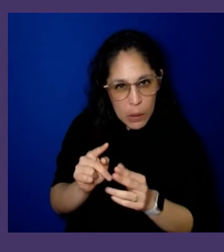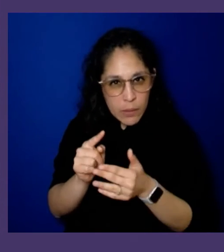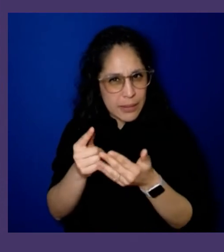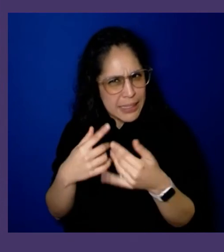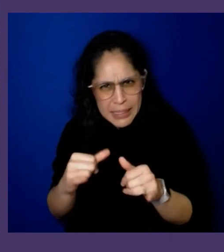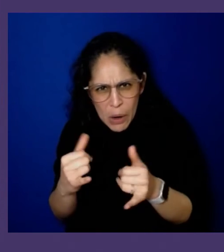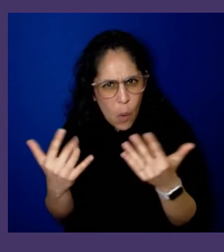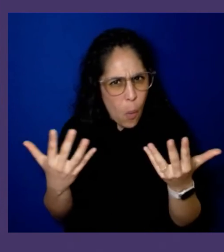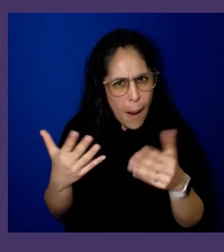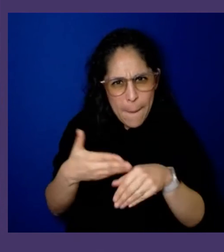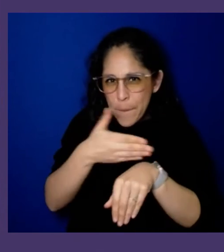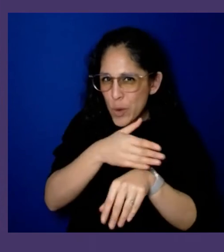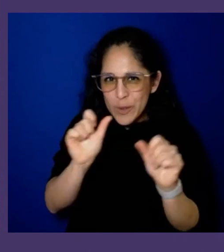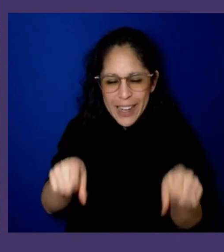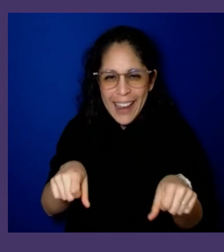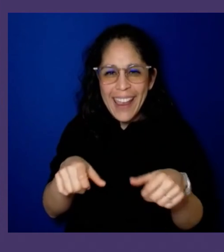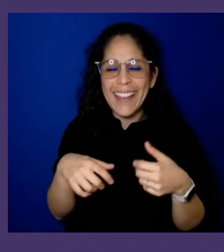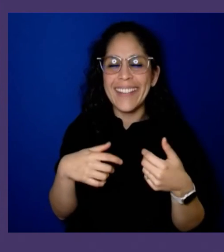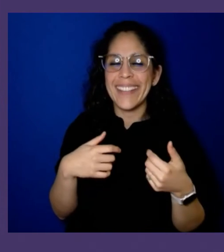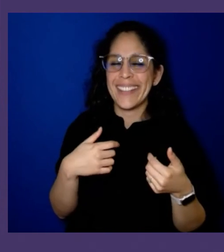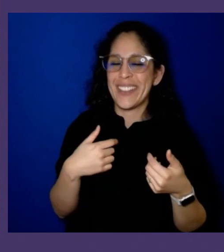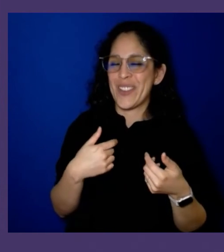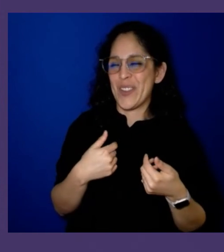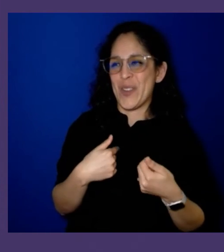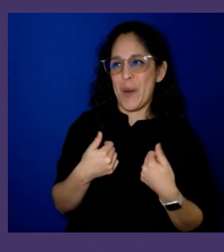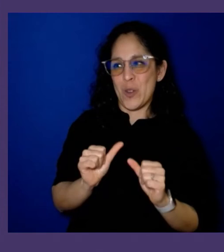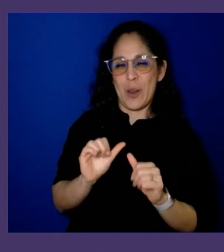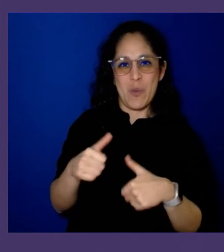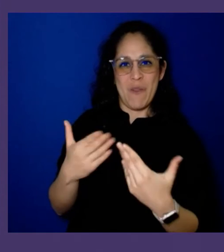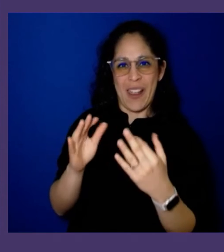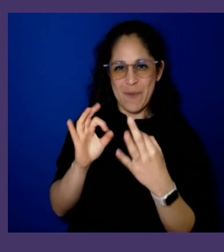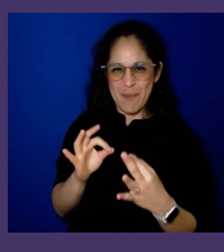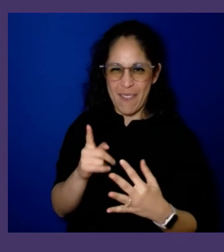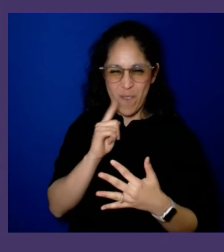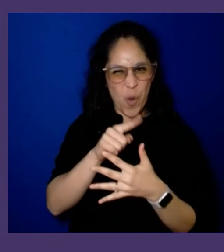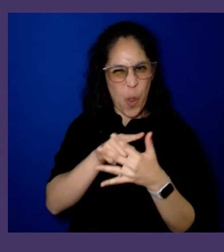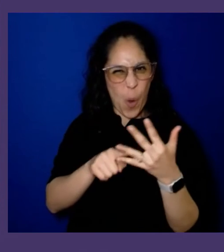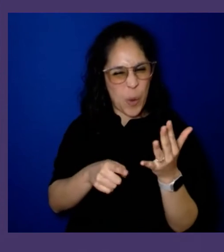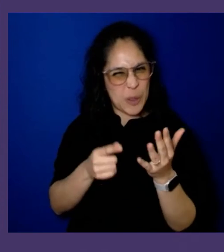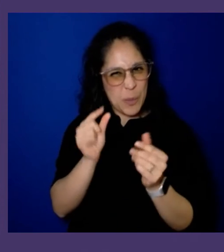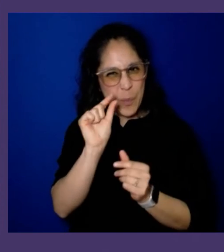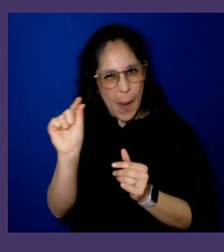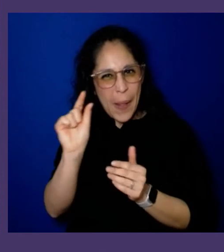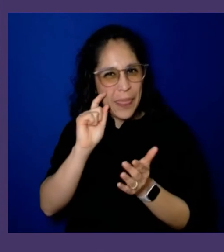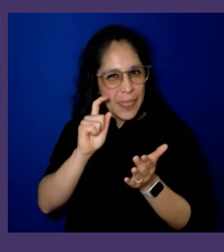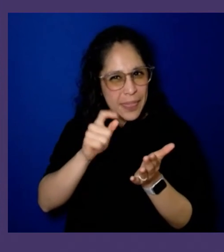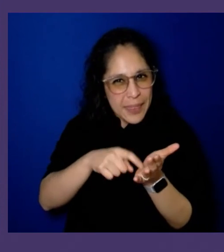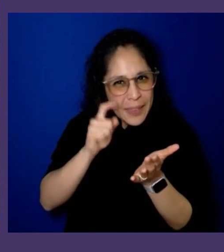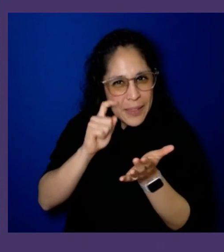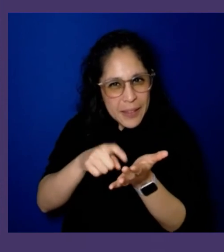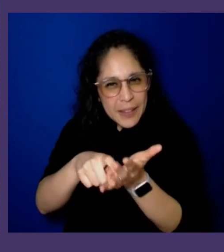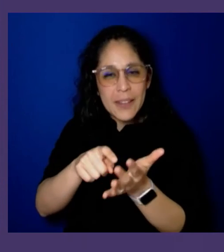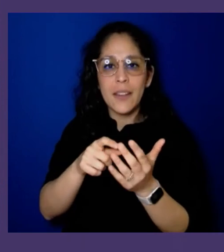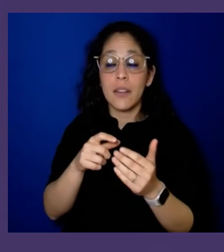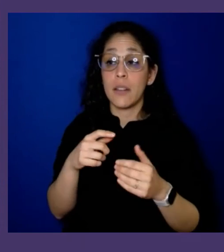So I've been trying to get my feedback for that. Access of information is one.